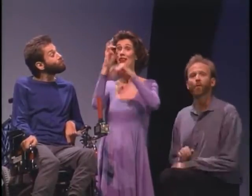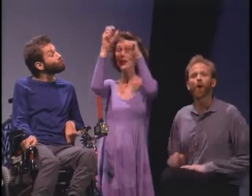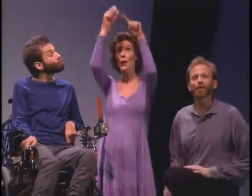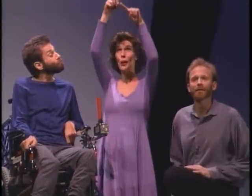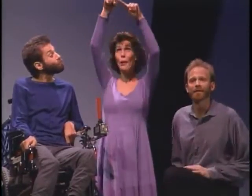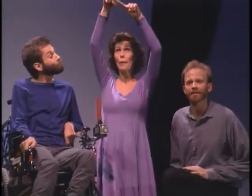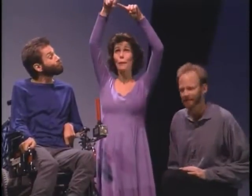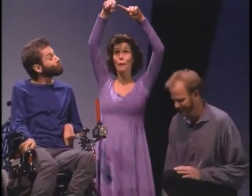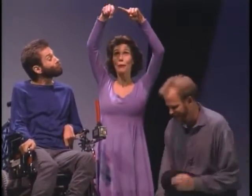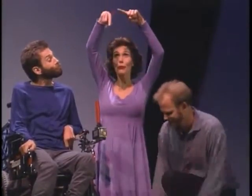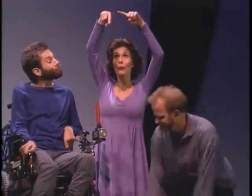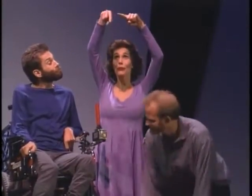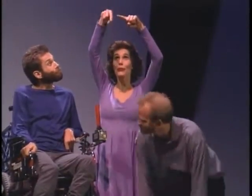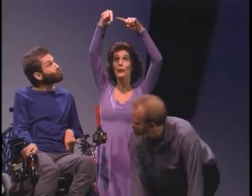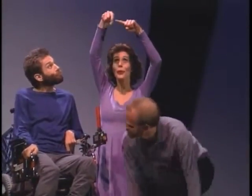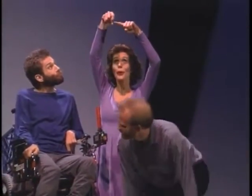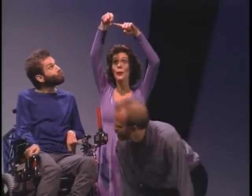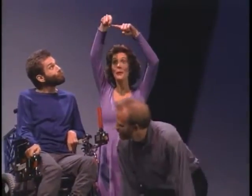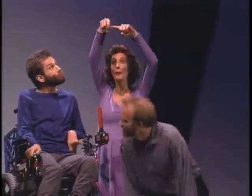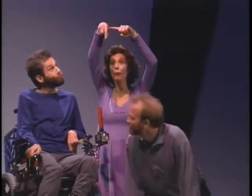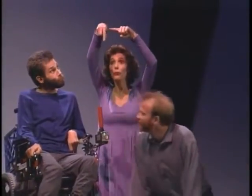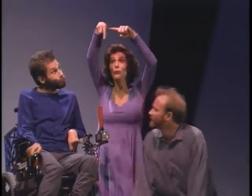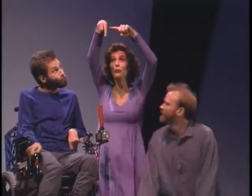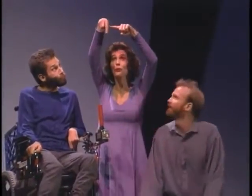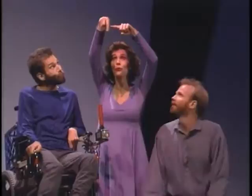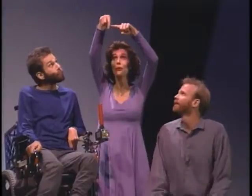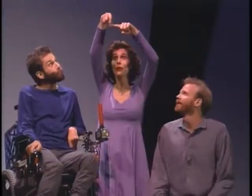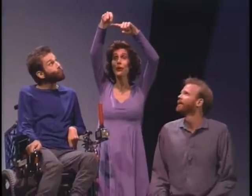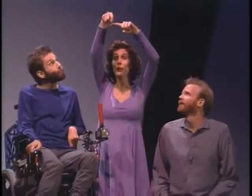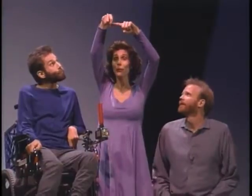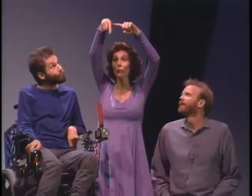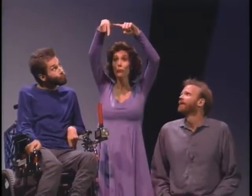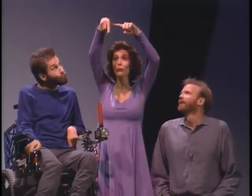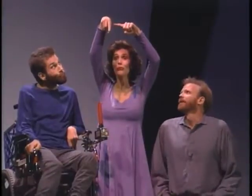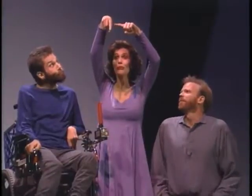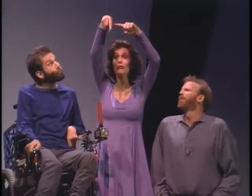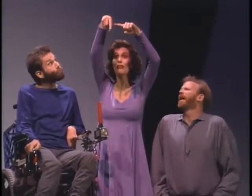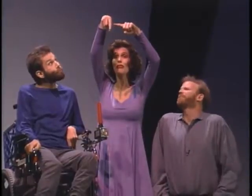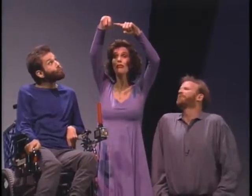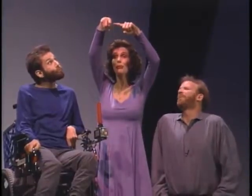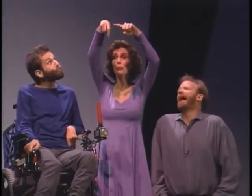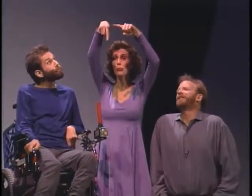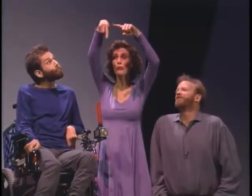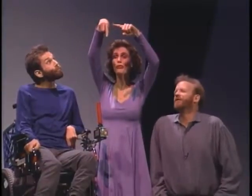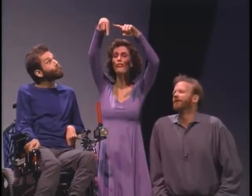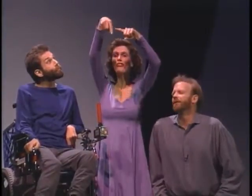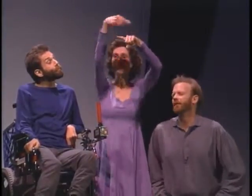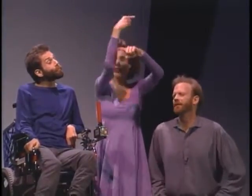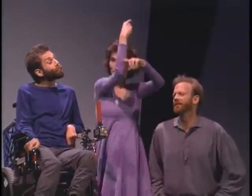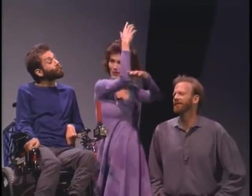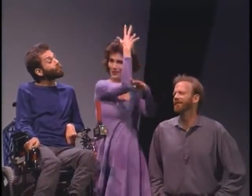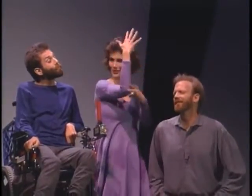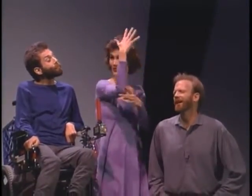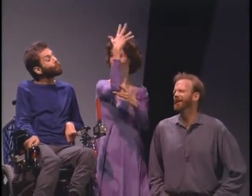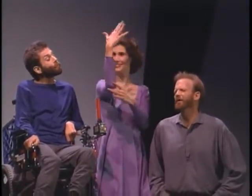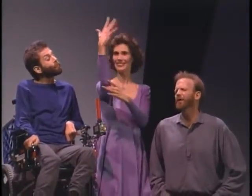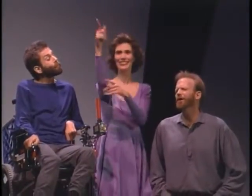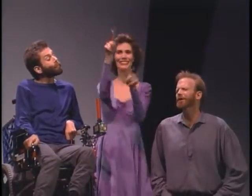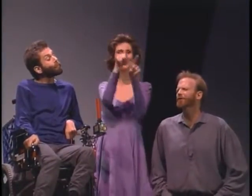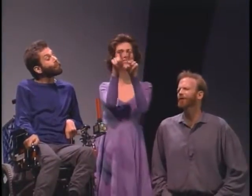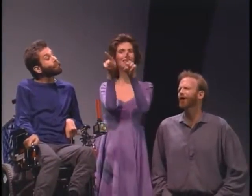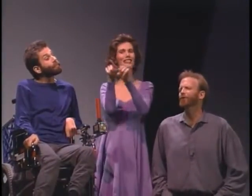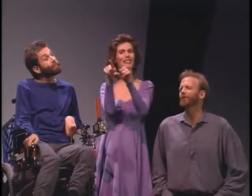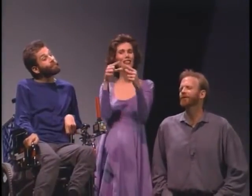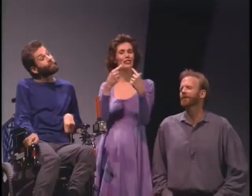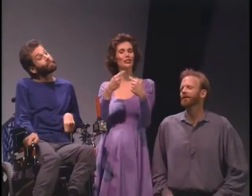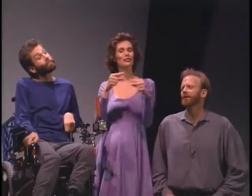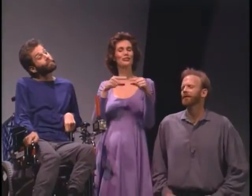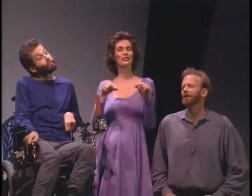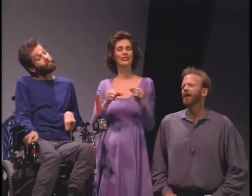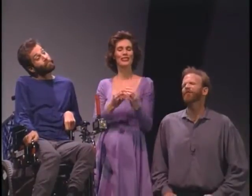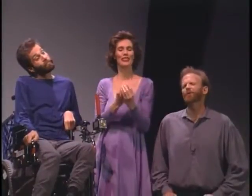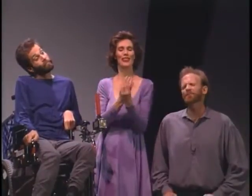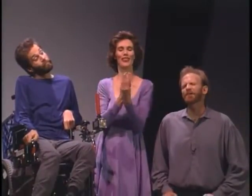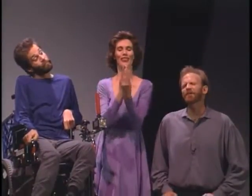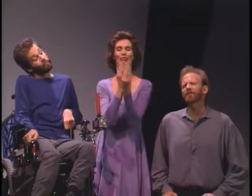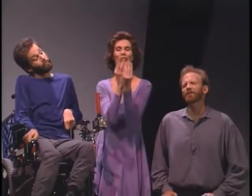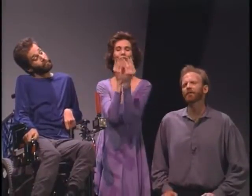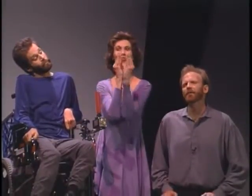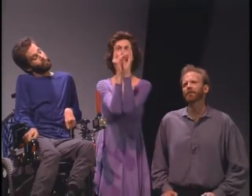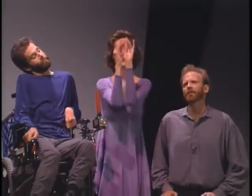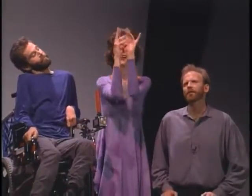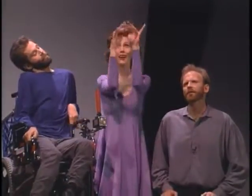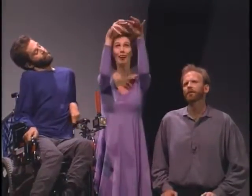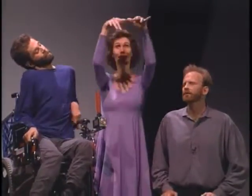watering a bamboo patch in a succulent garden of creepy